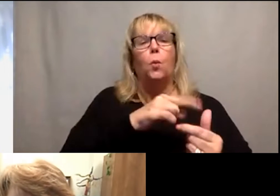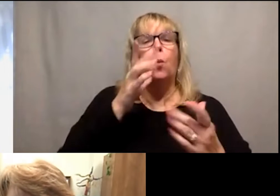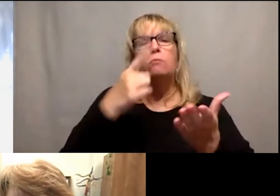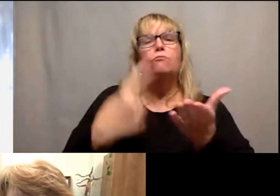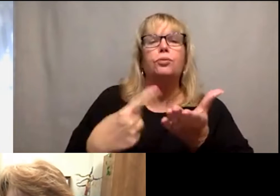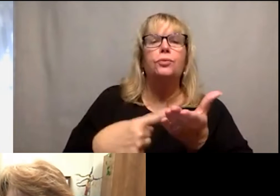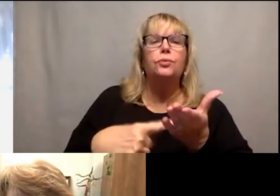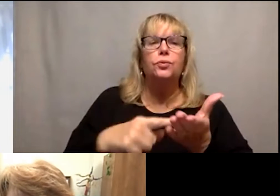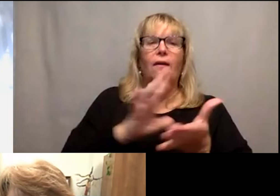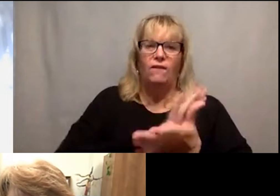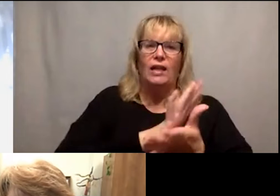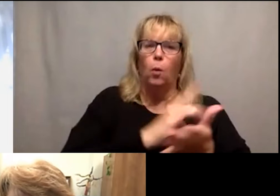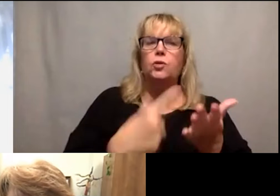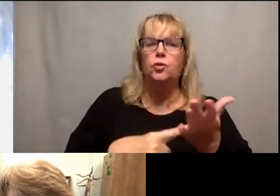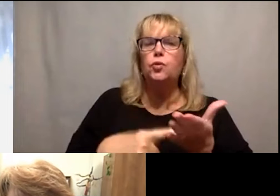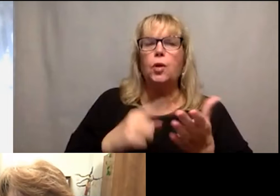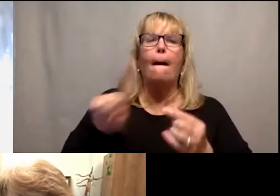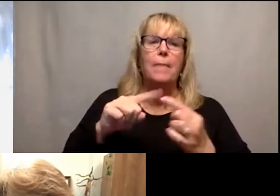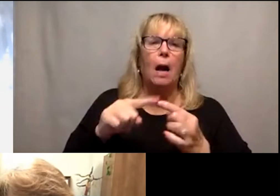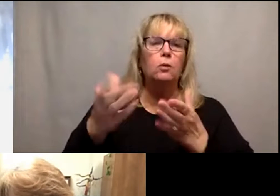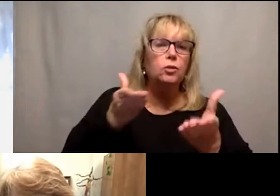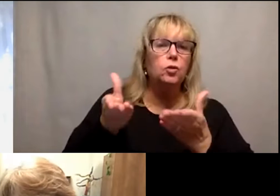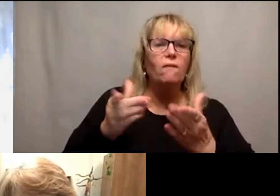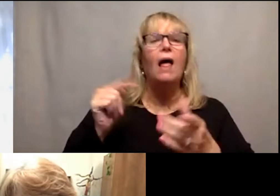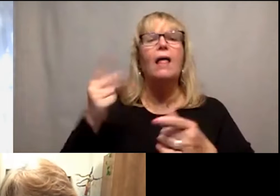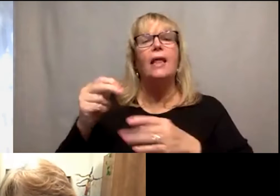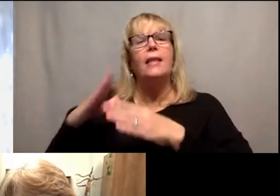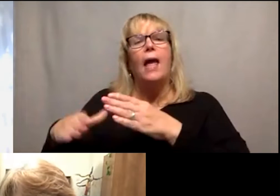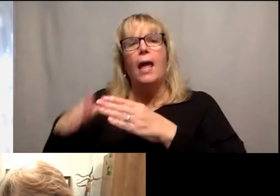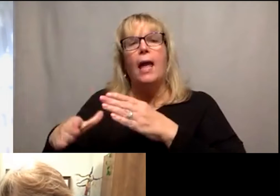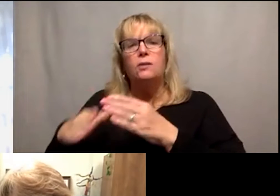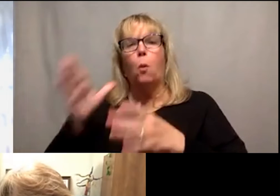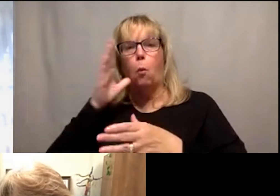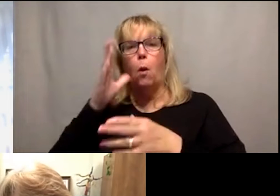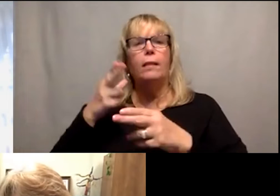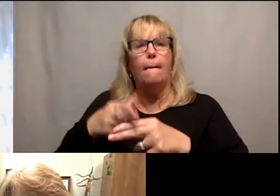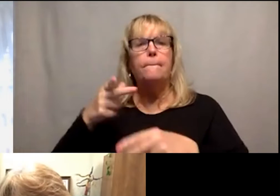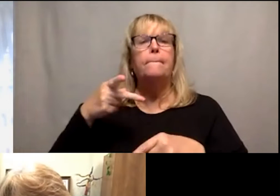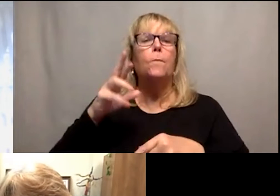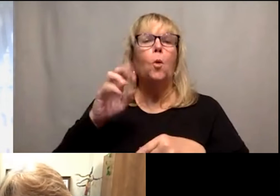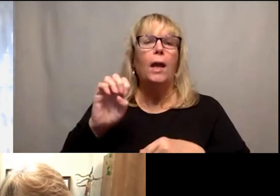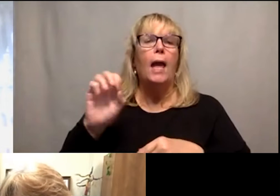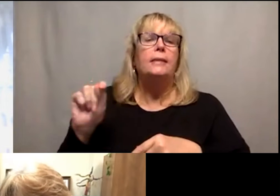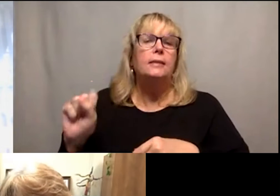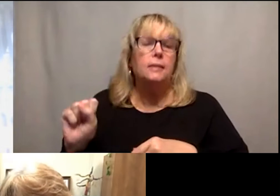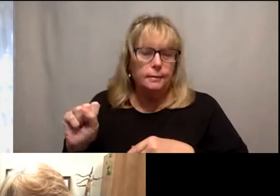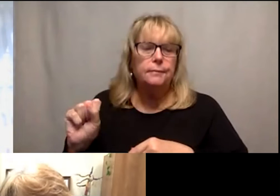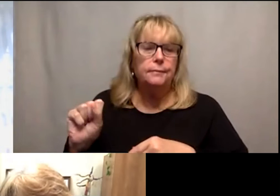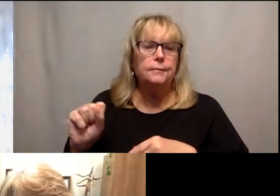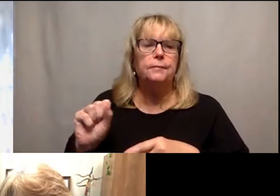and at the end it mentions a little bit about pre-ETS is specifically for students between